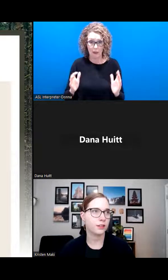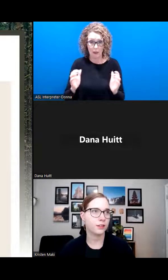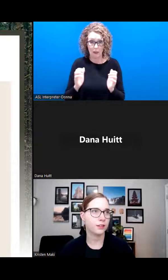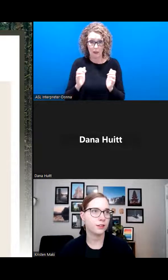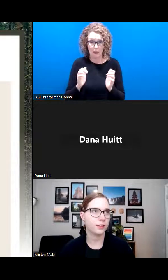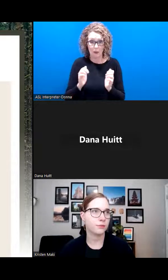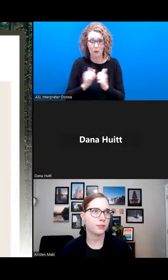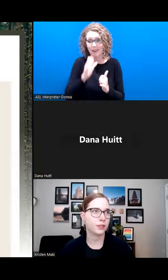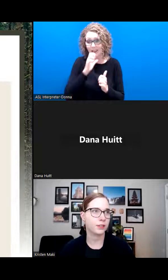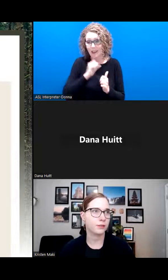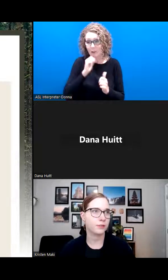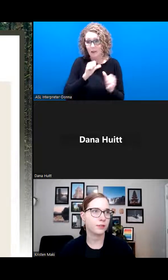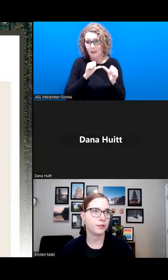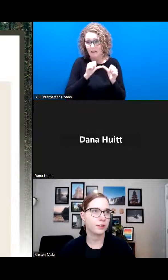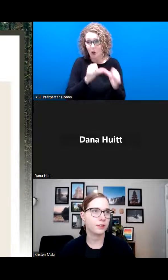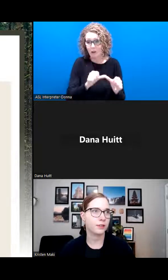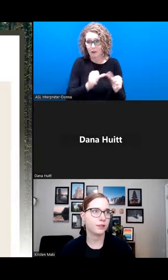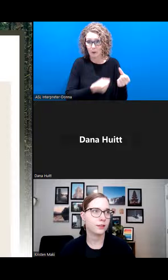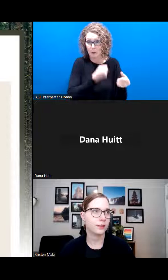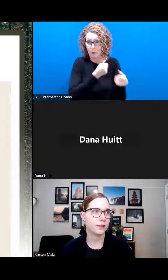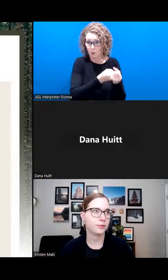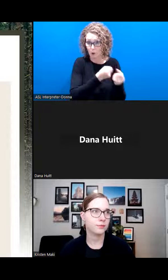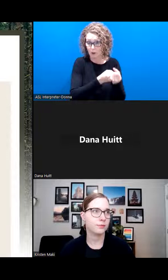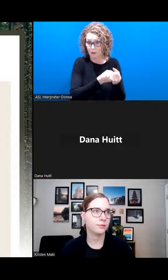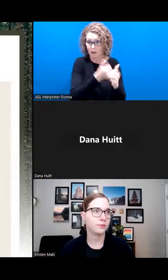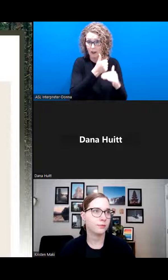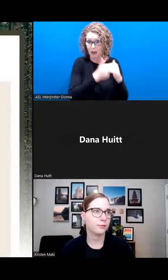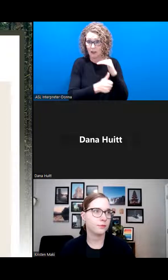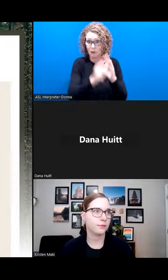Aging and Long-term Support Administration for Home and Community Services